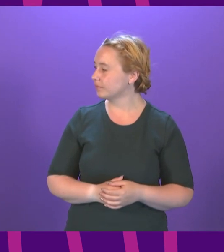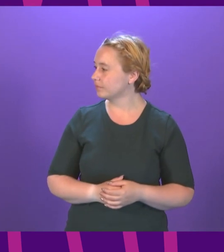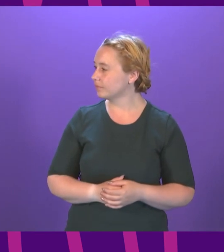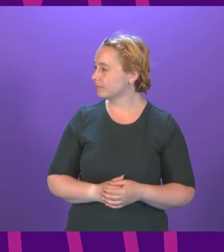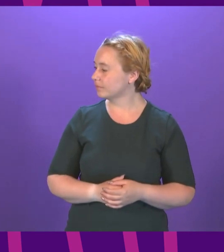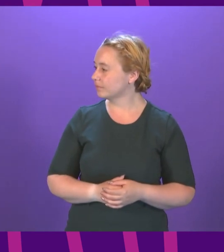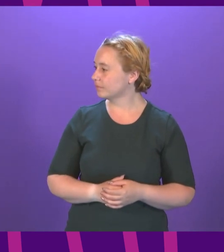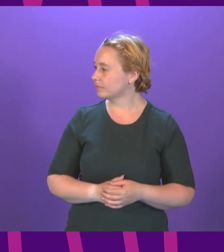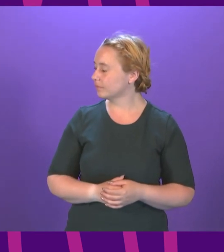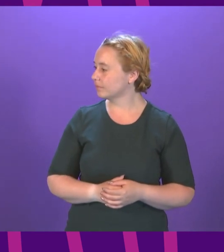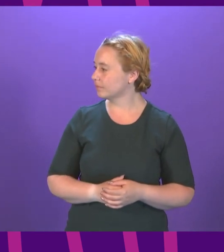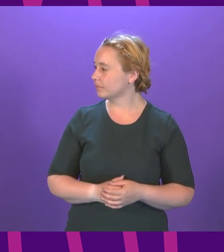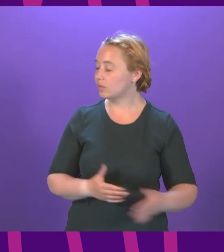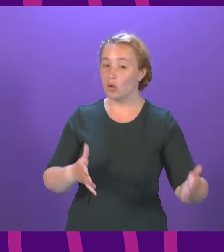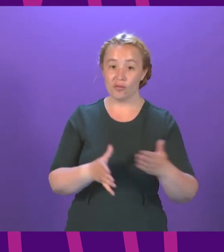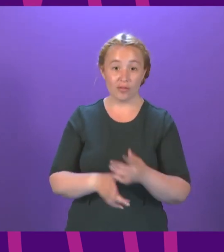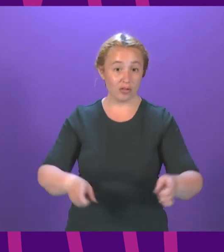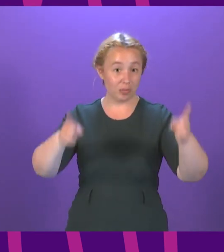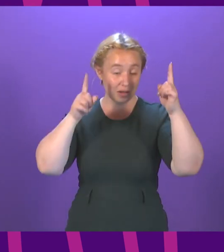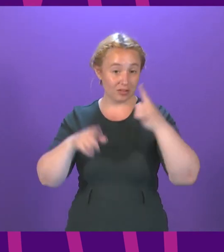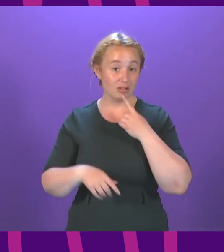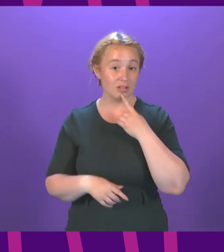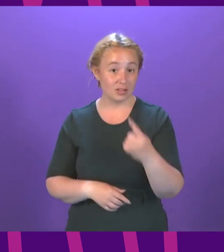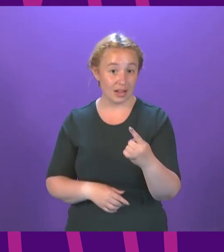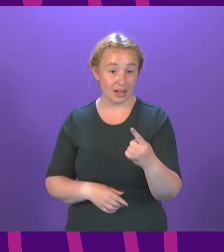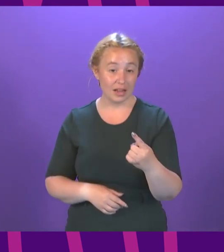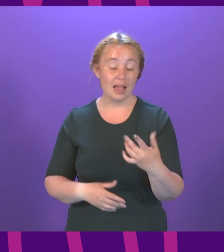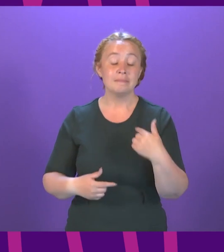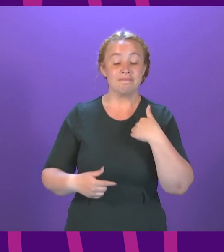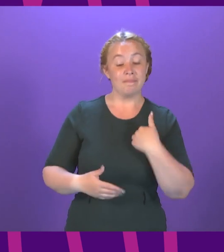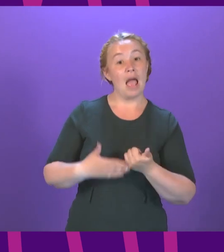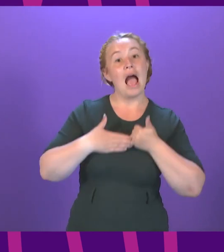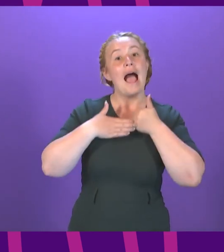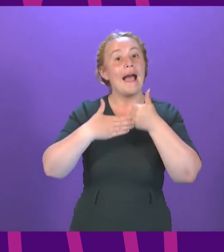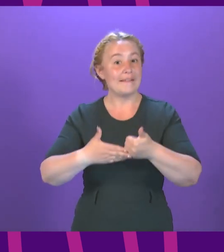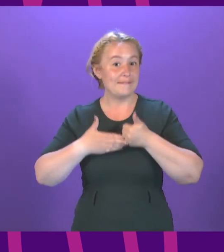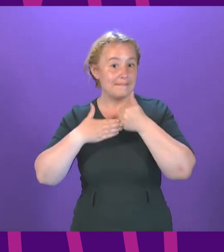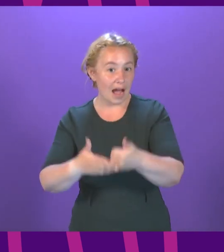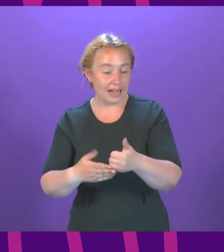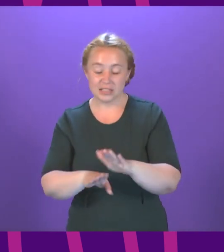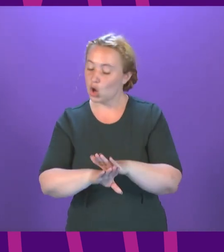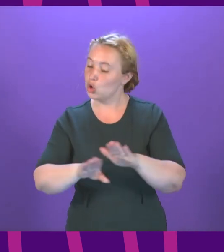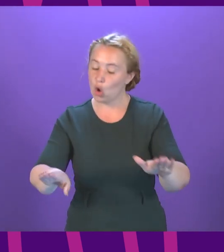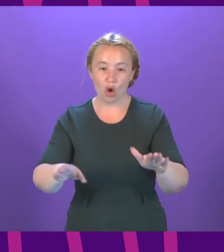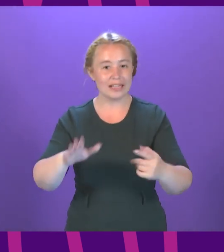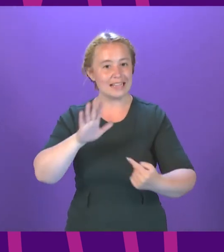The First Minister tells us, once again, that she is advising against non-essential overseas travel,